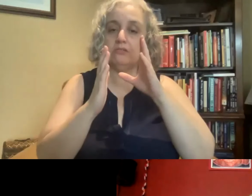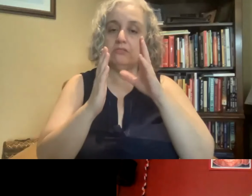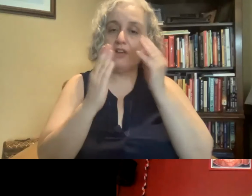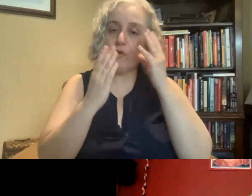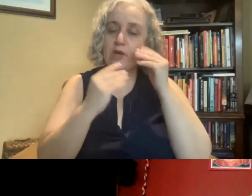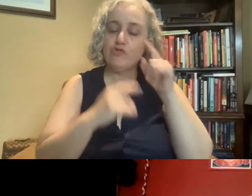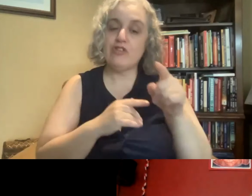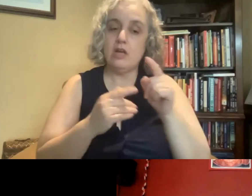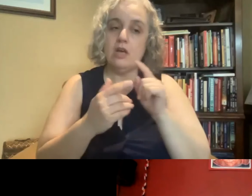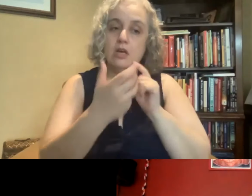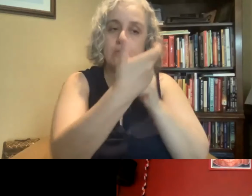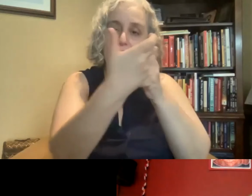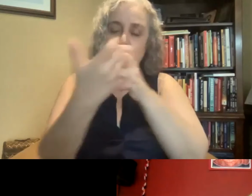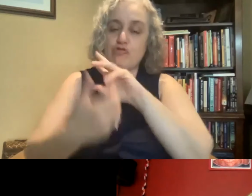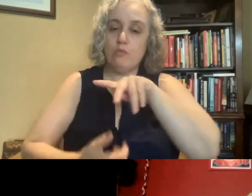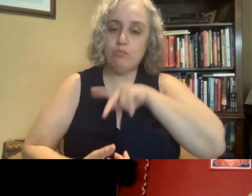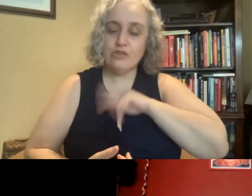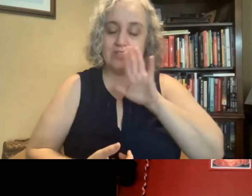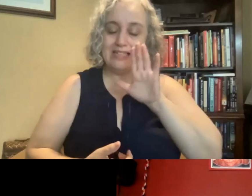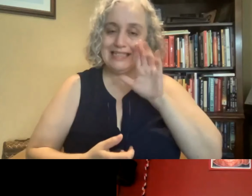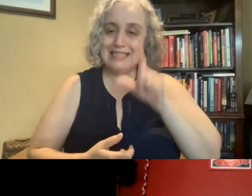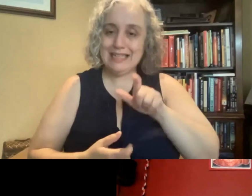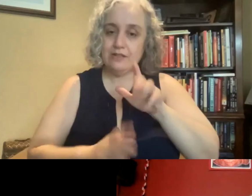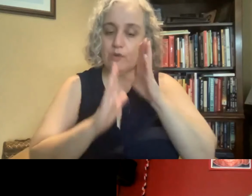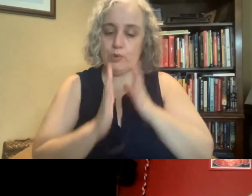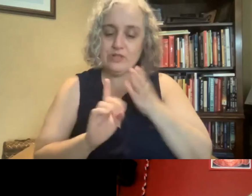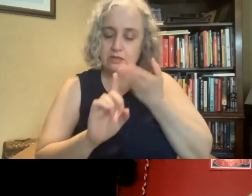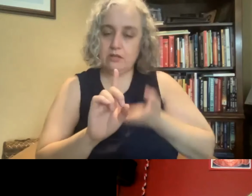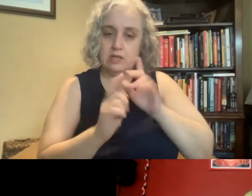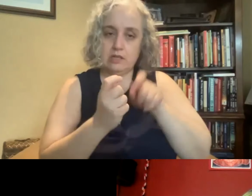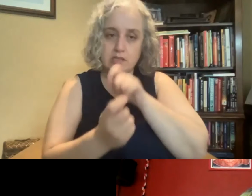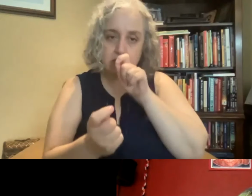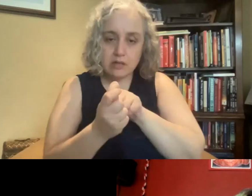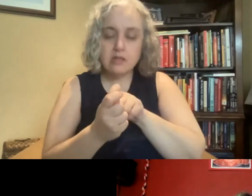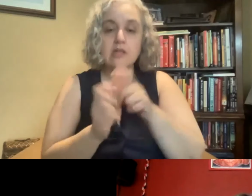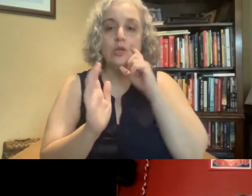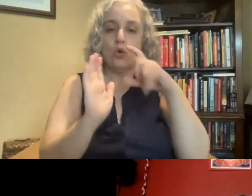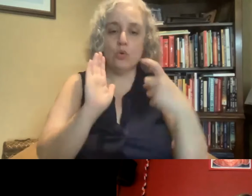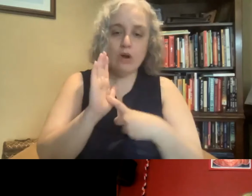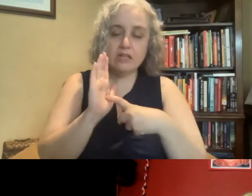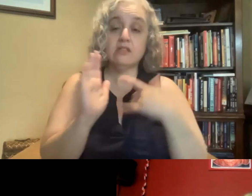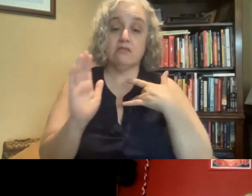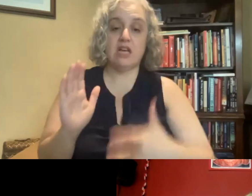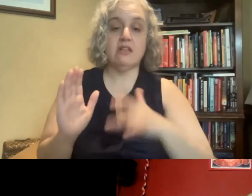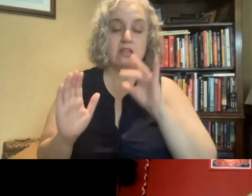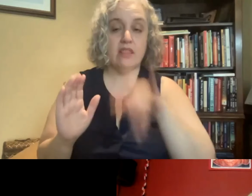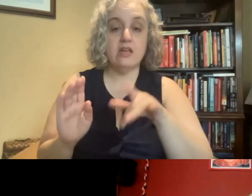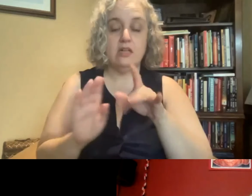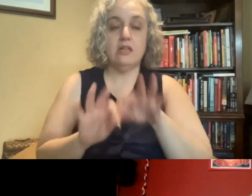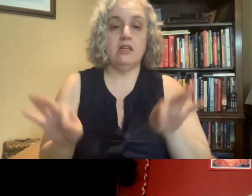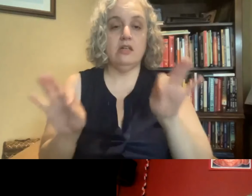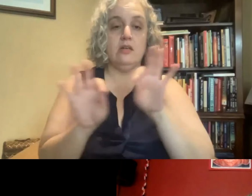the items in my environment that I might be recognizing often. I think, that's one strategy.